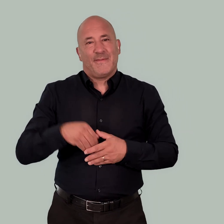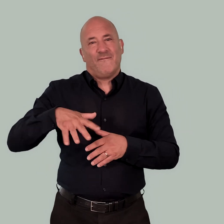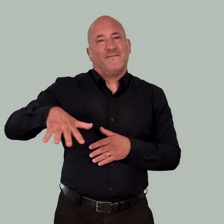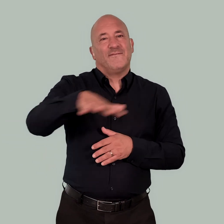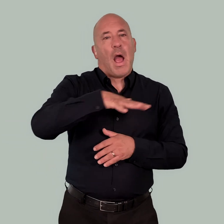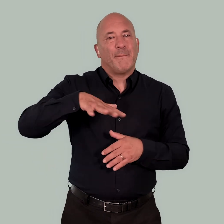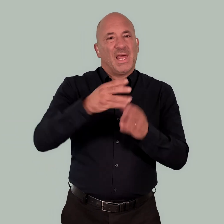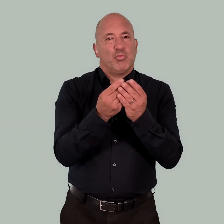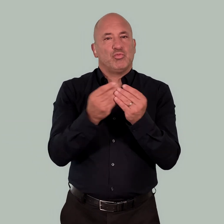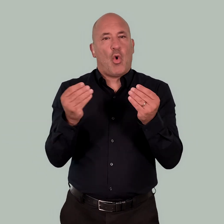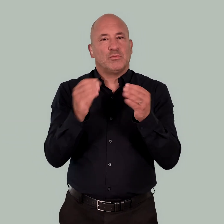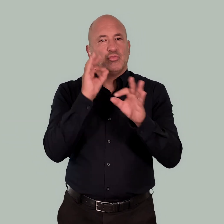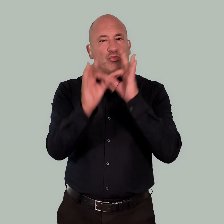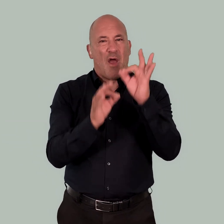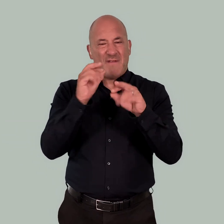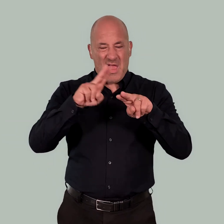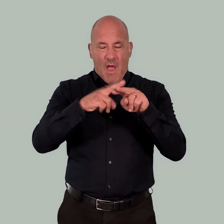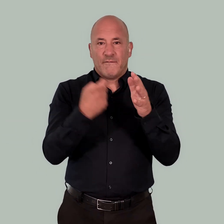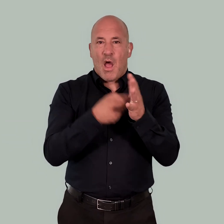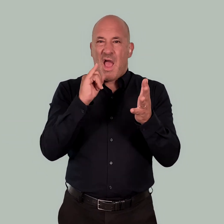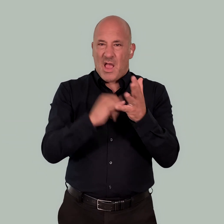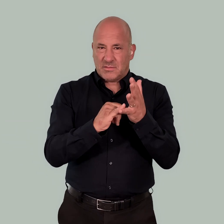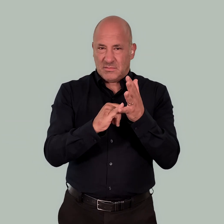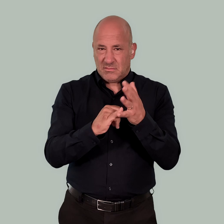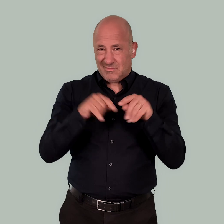Family Resources Survey (FRS):